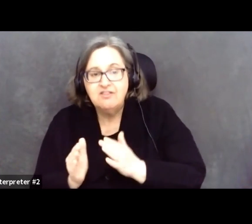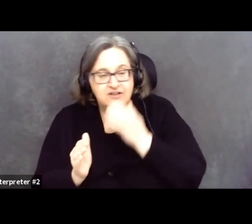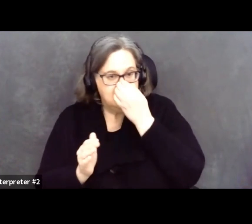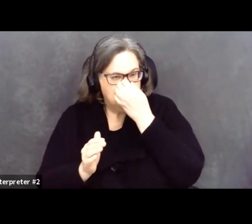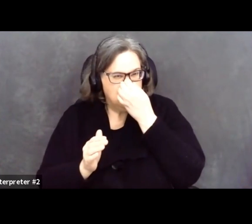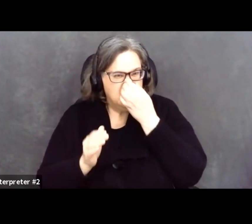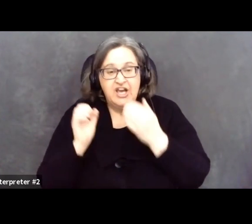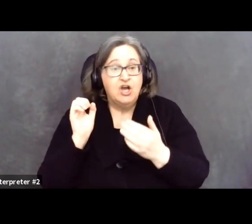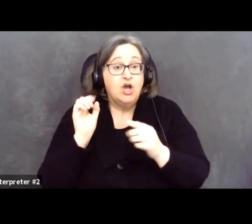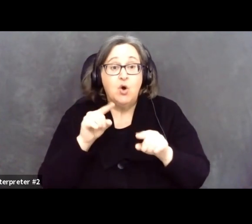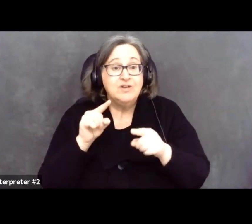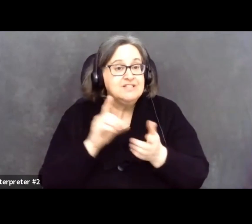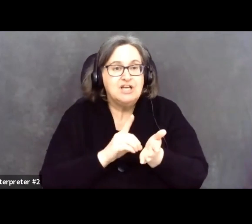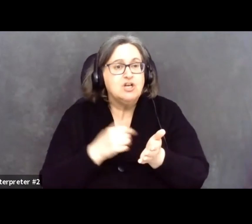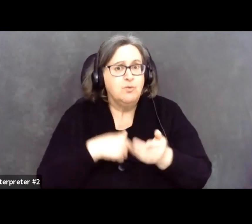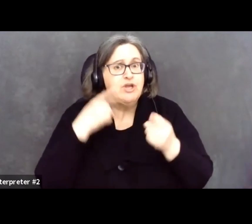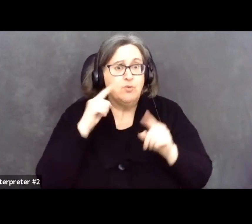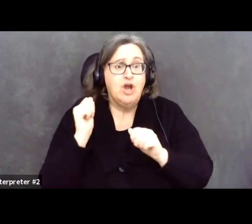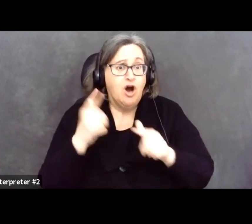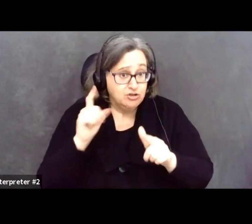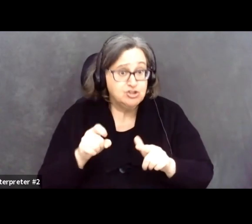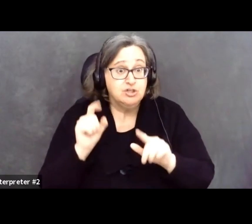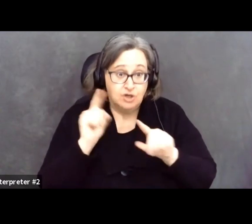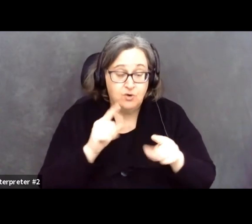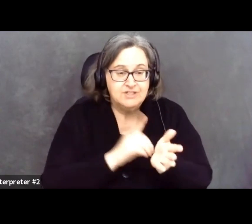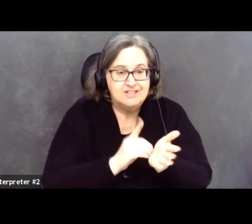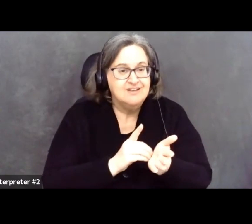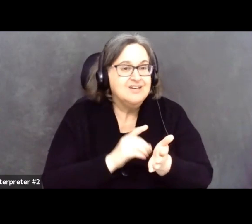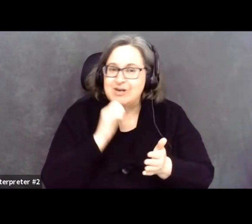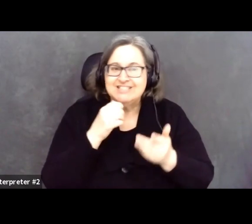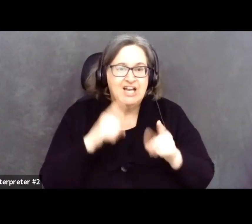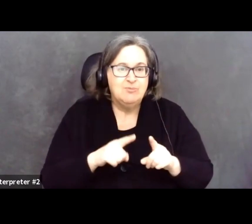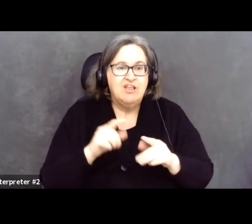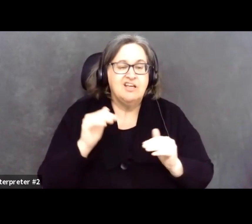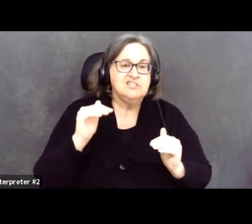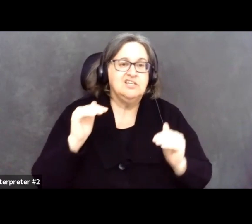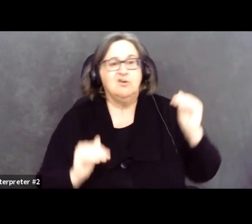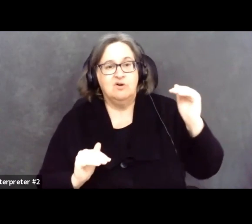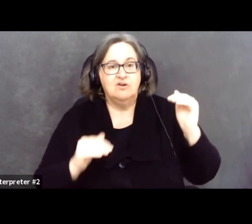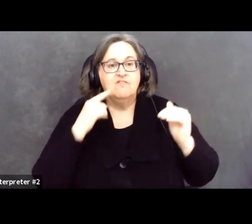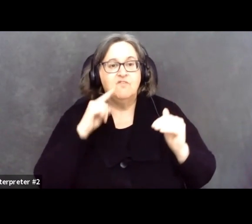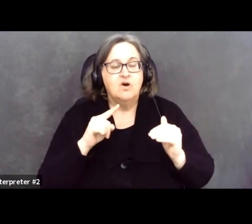that's just not the case. That, right there, is a huge health inequity for concussion alone.